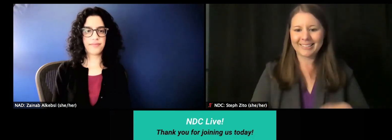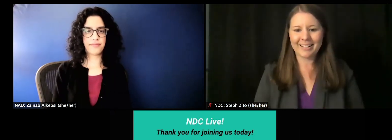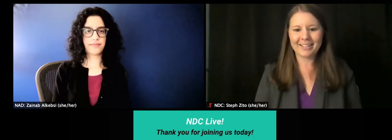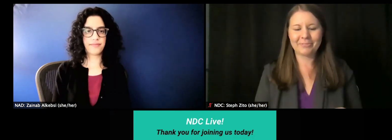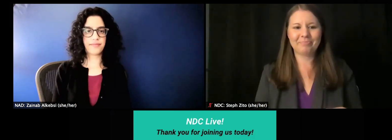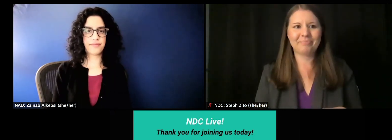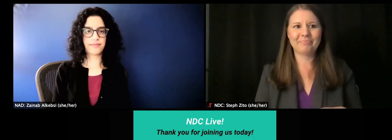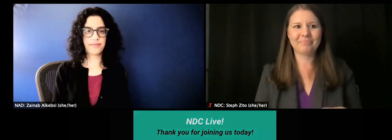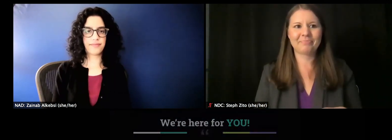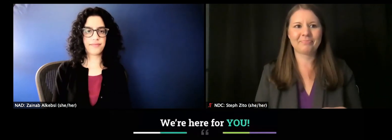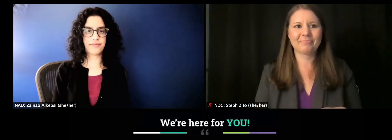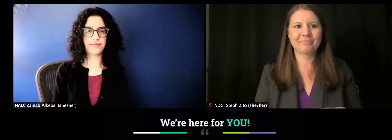Next slide, please.